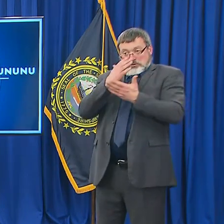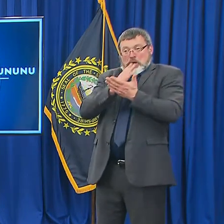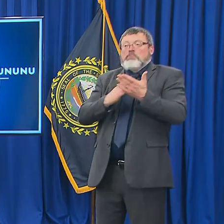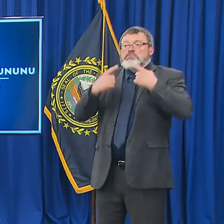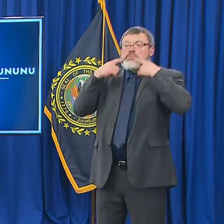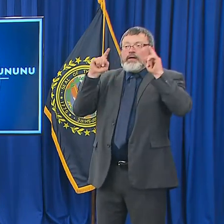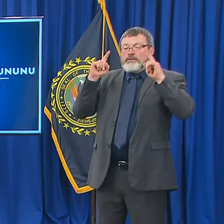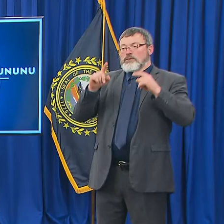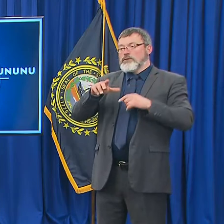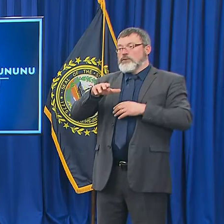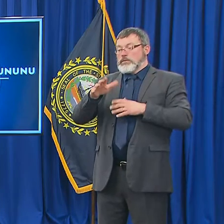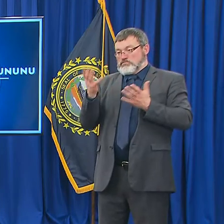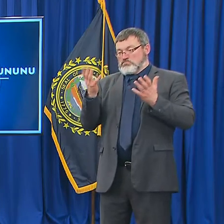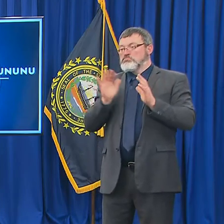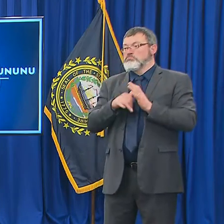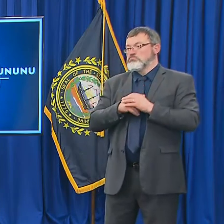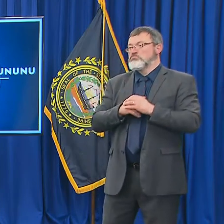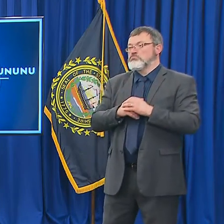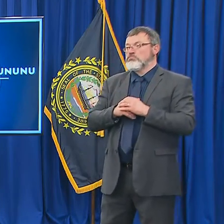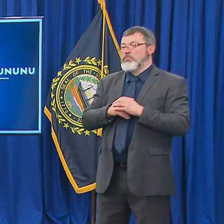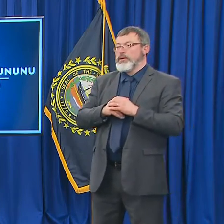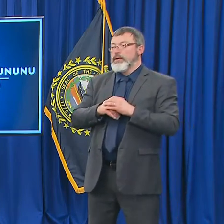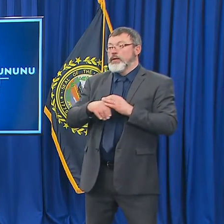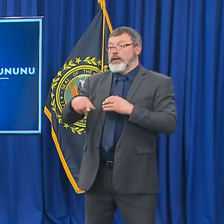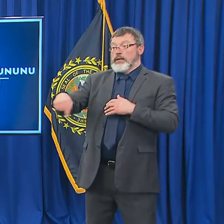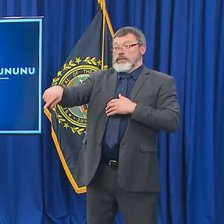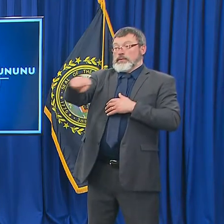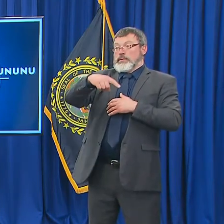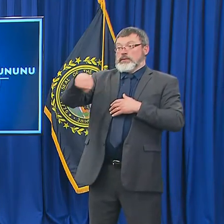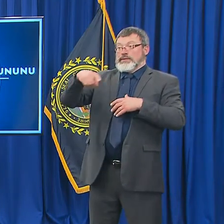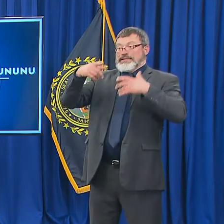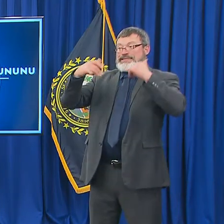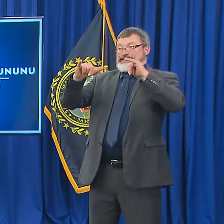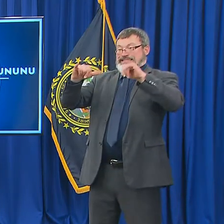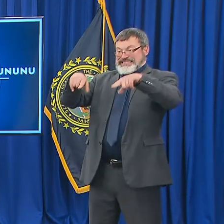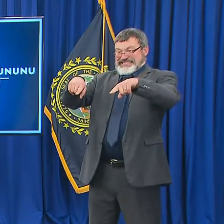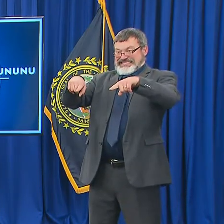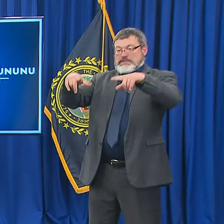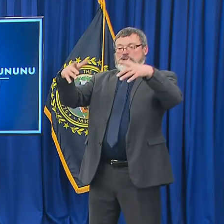And it is dangerous It is absolutely dangerous. So that aspect of it baffles me.